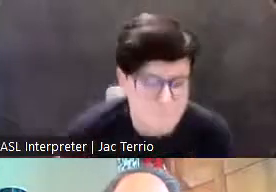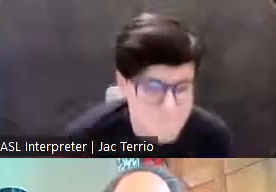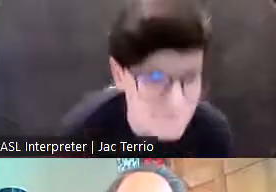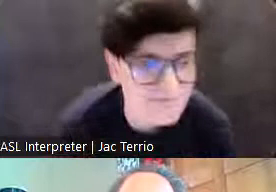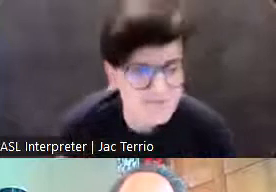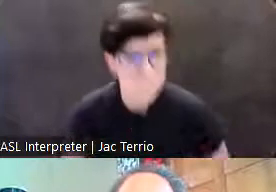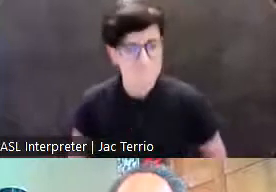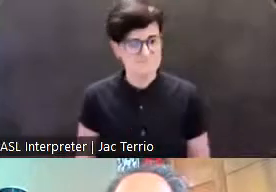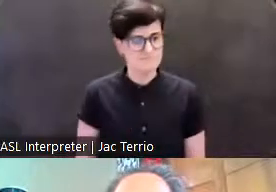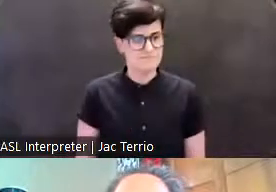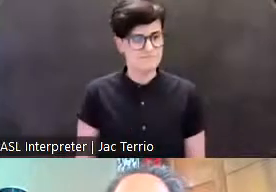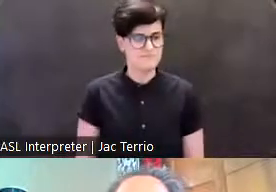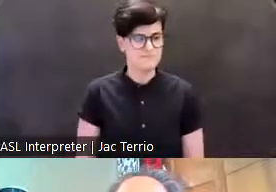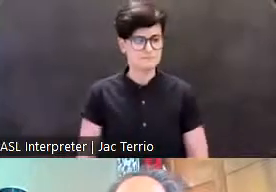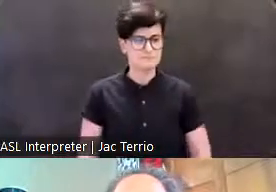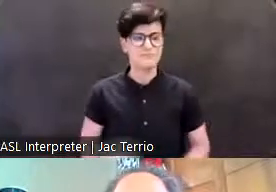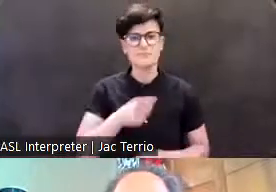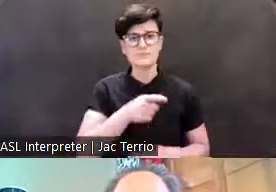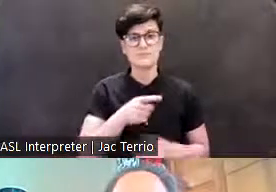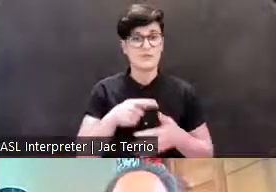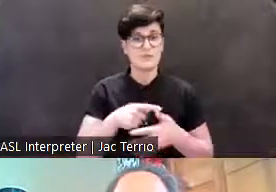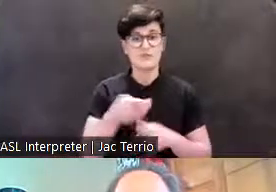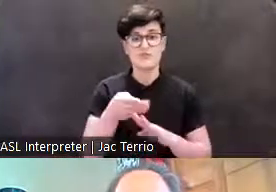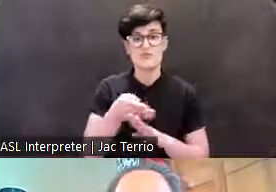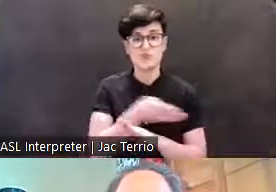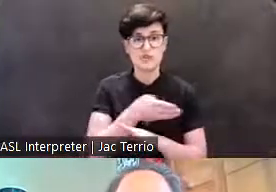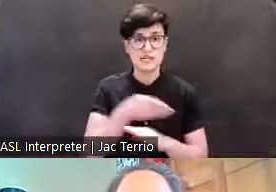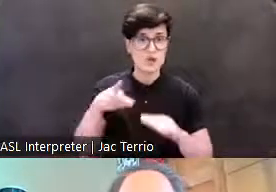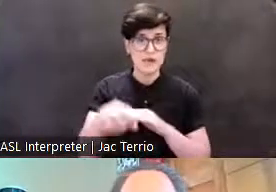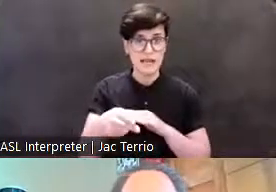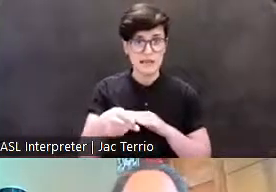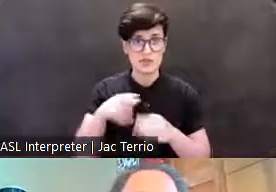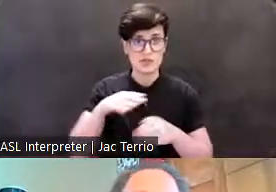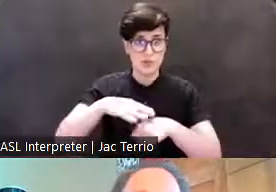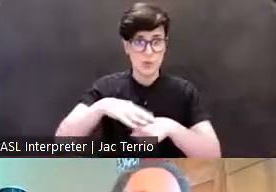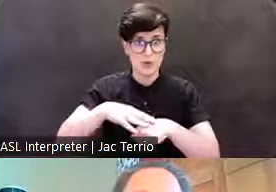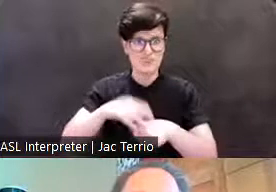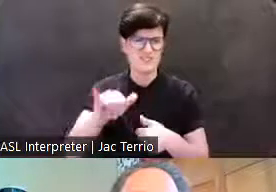A predetermination notice is the first notice somebody might yet and that is a letter.